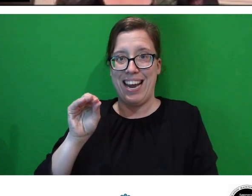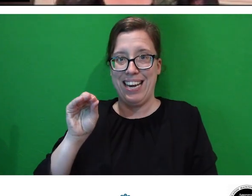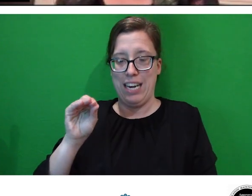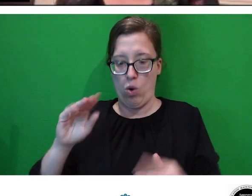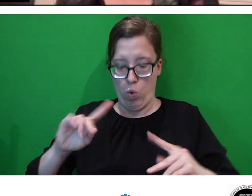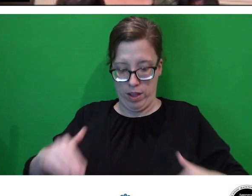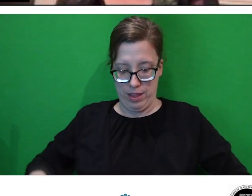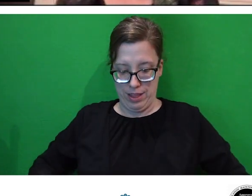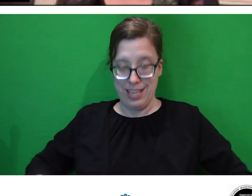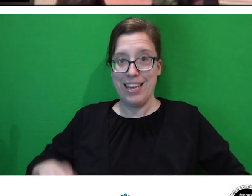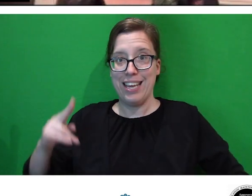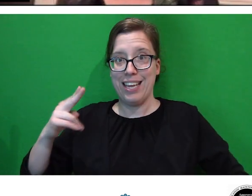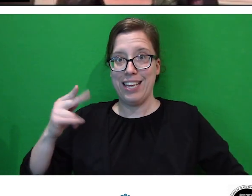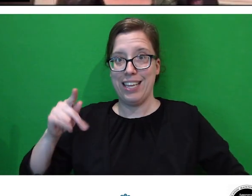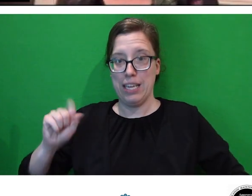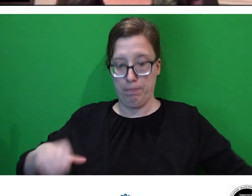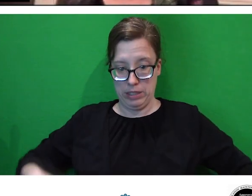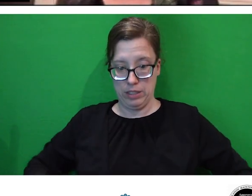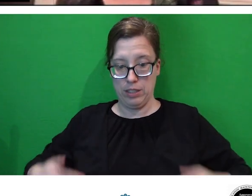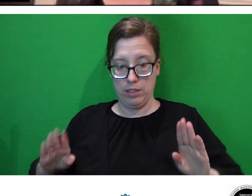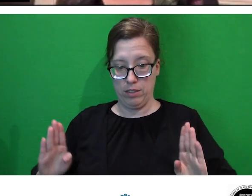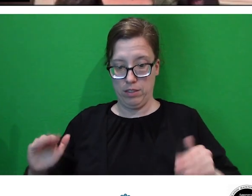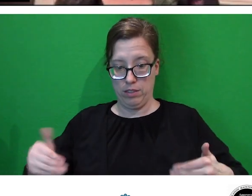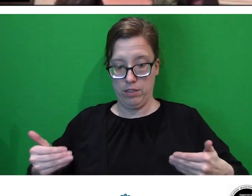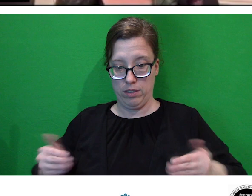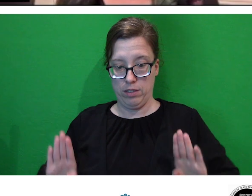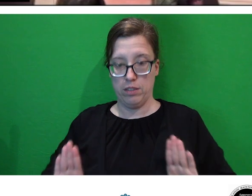will tell you that whether the kids are in chairs, wheelchairs, whatever,